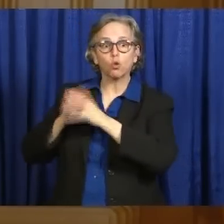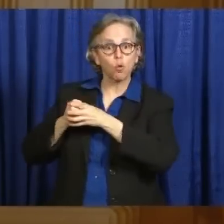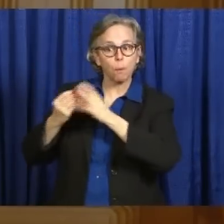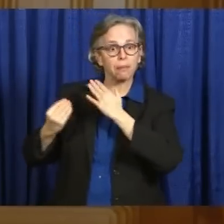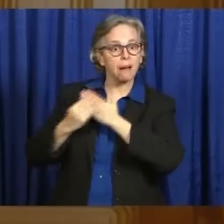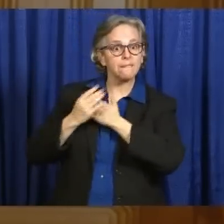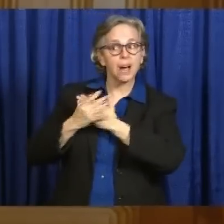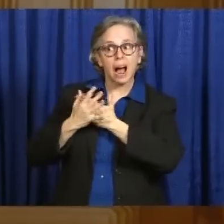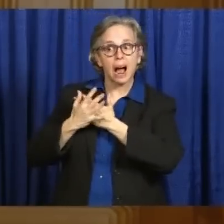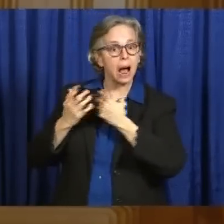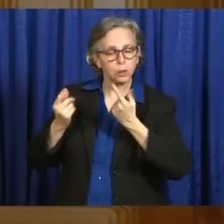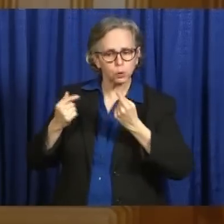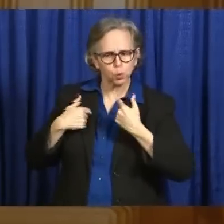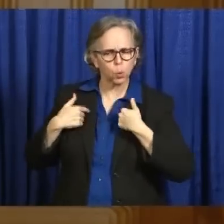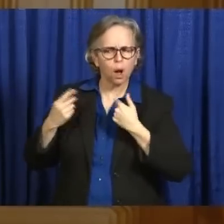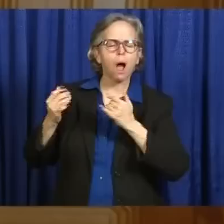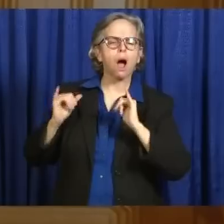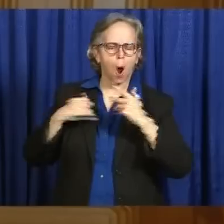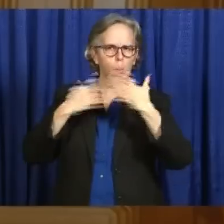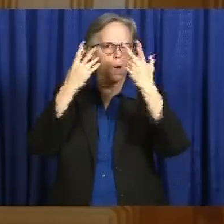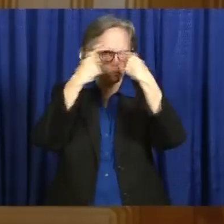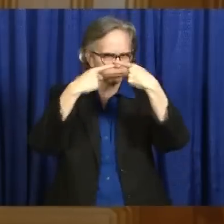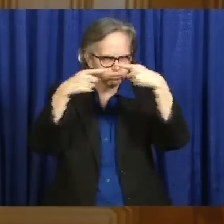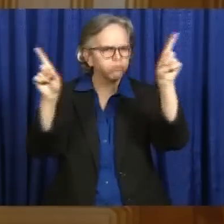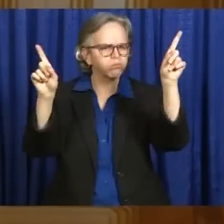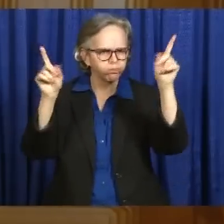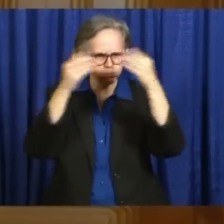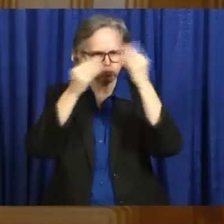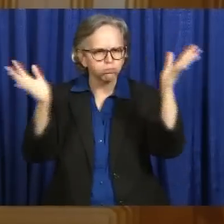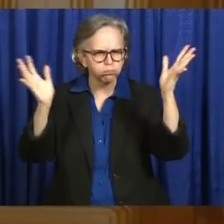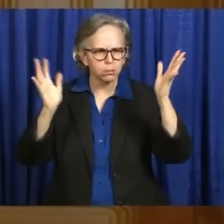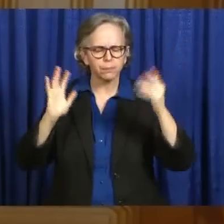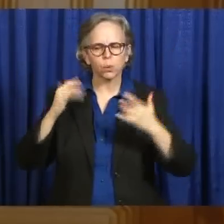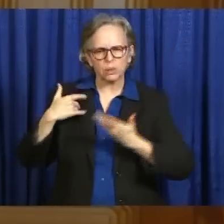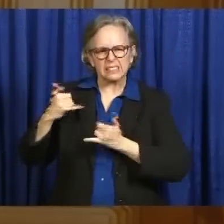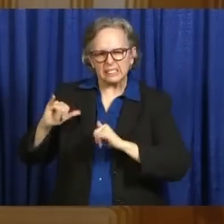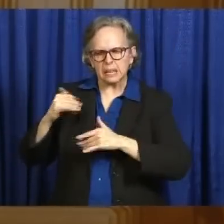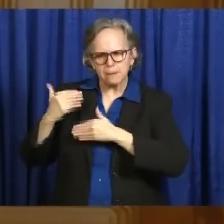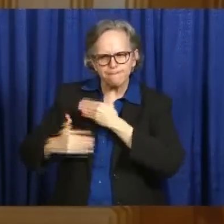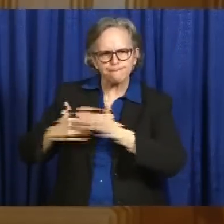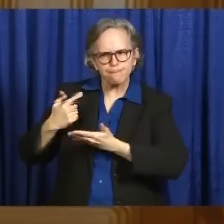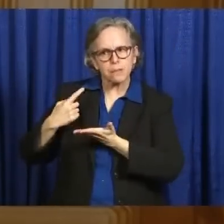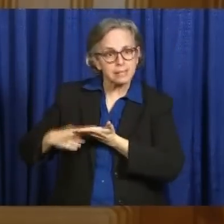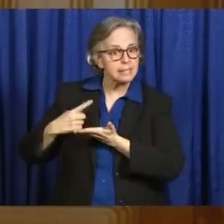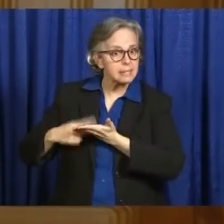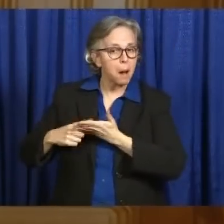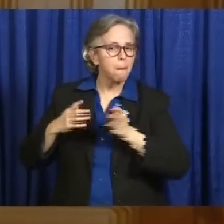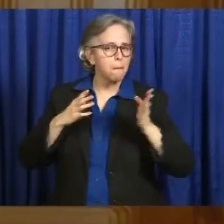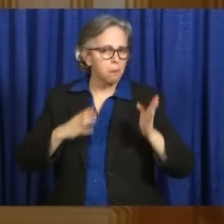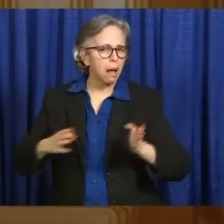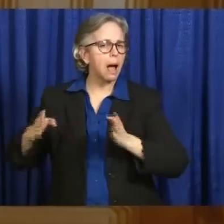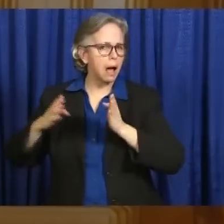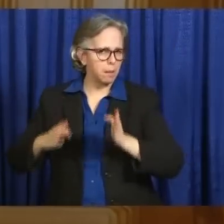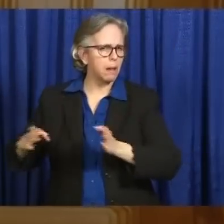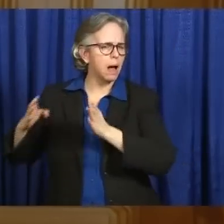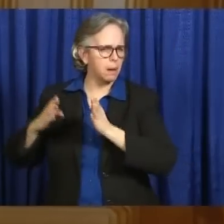VERY IMPORTANT. I WILL BE ANNOUNCING THE BUSINESS ADVISORY GROUP TO GIVE ME AND